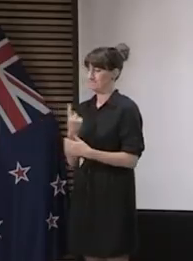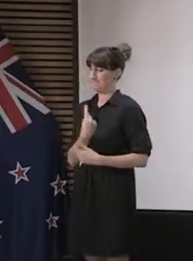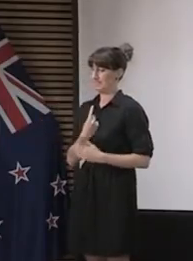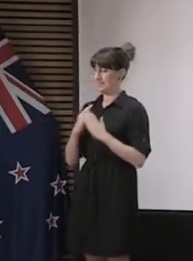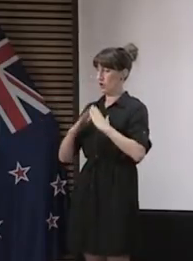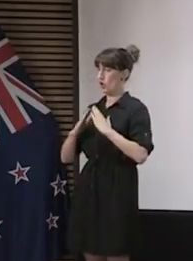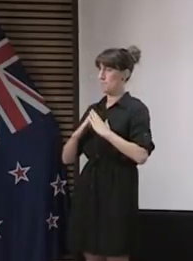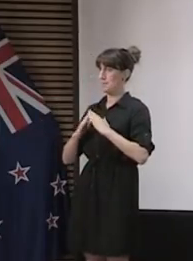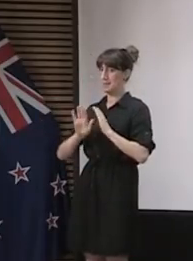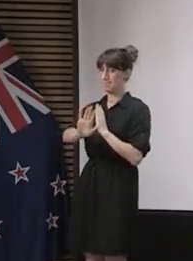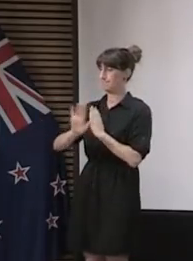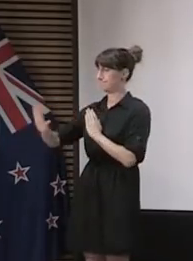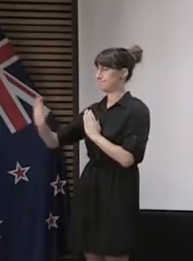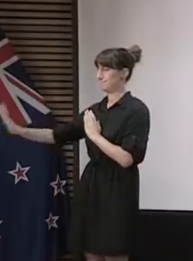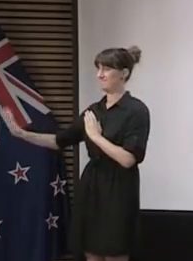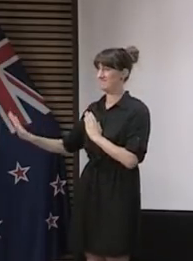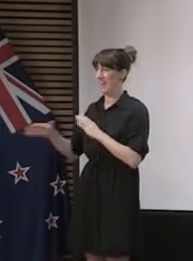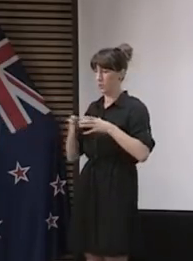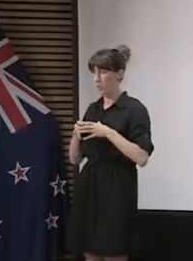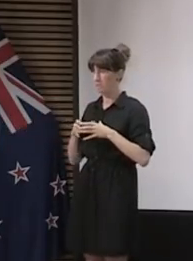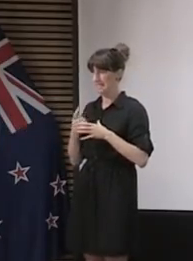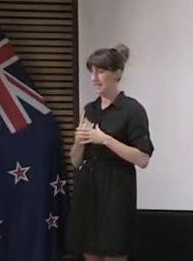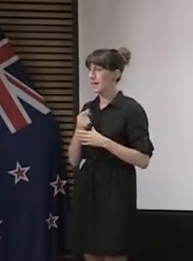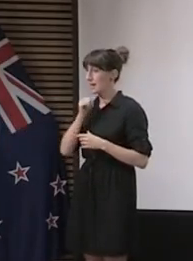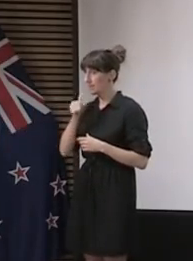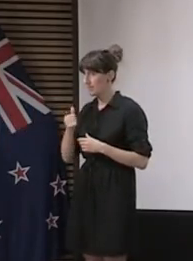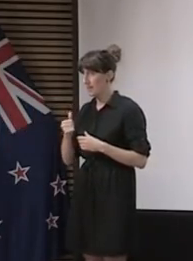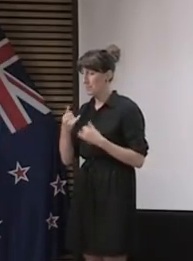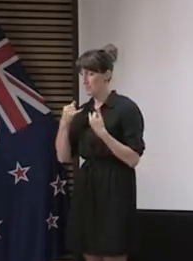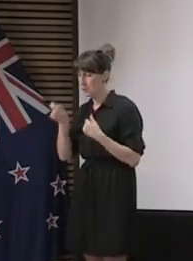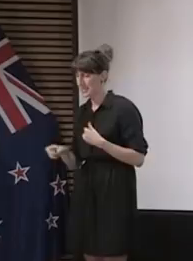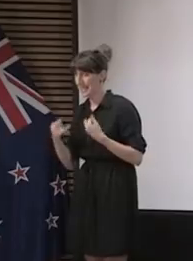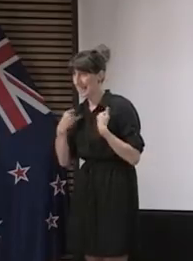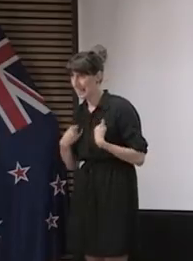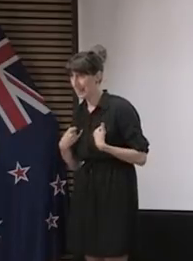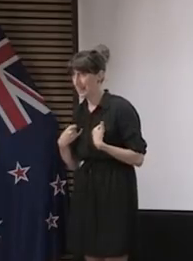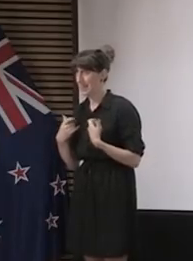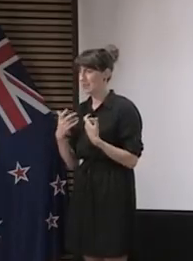So anysuggestion that someone who isill or unwell is treated anydifferently, that is certainlynot the case.